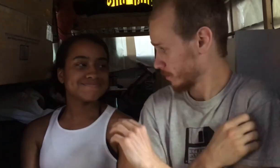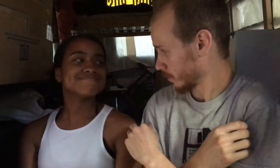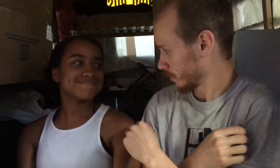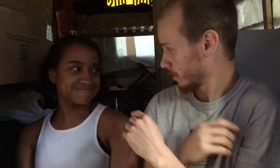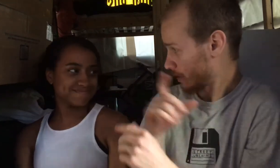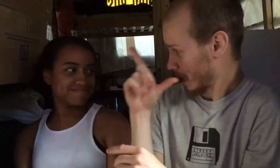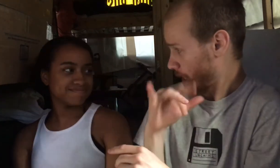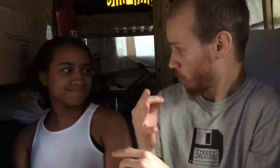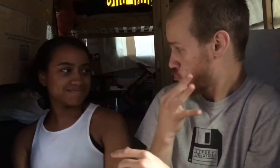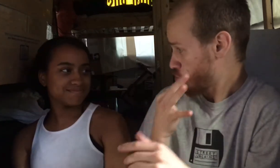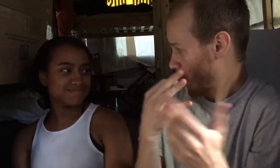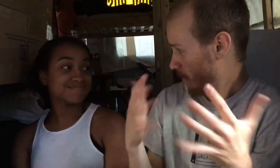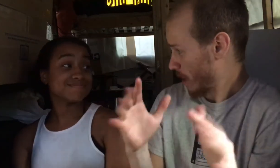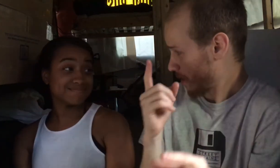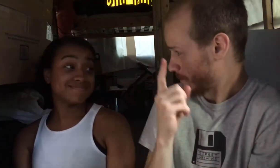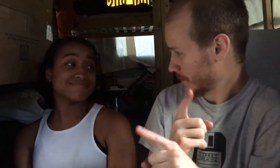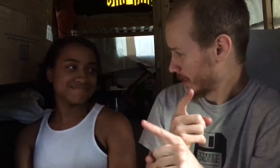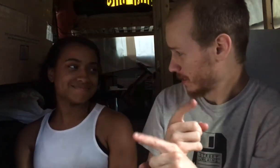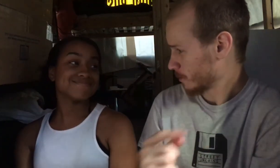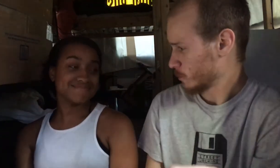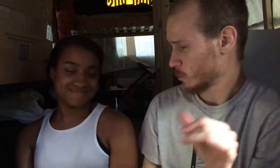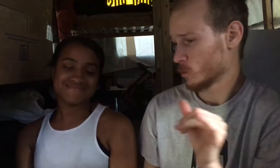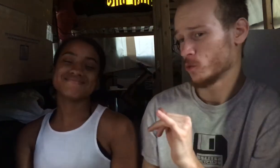look like almost home-like, right? yeah